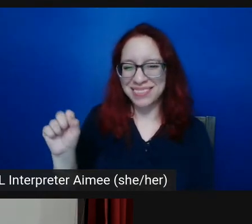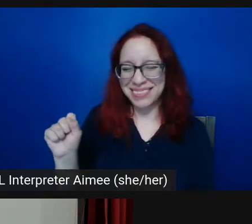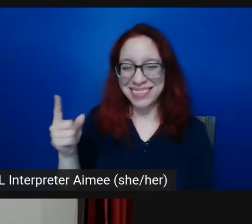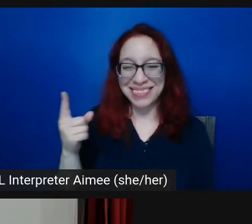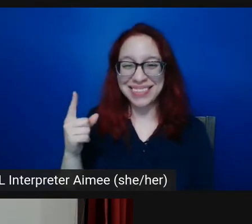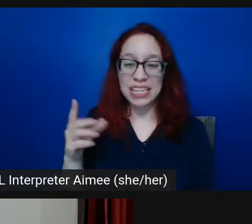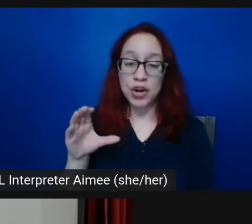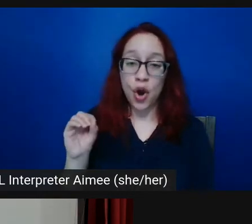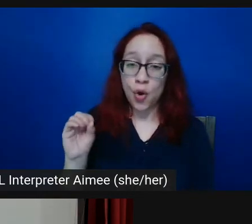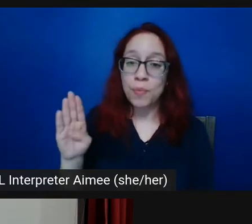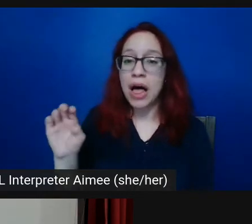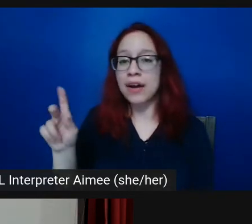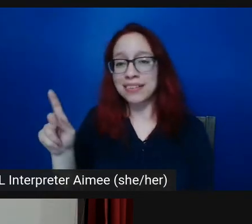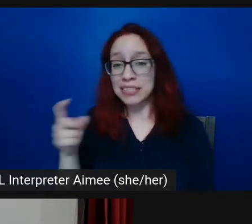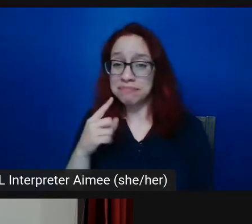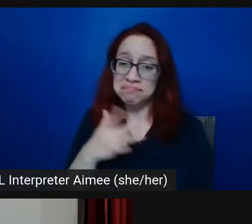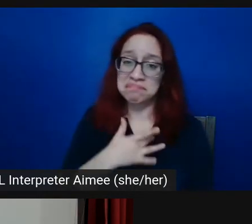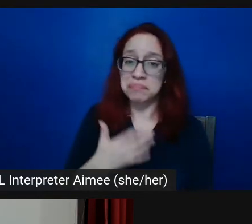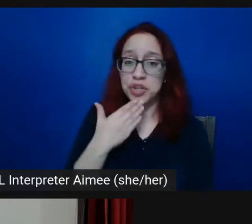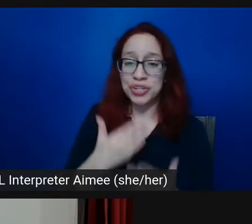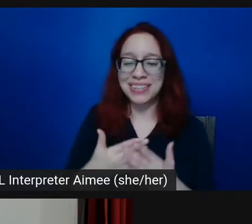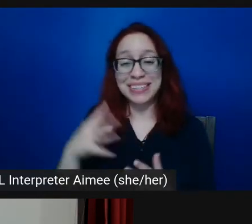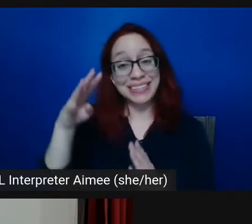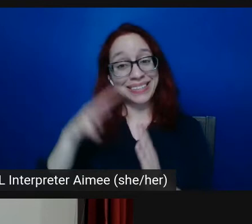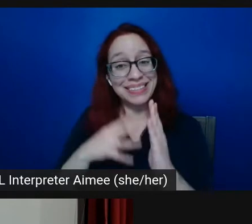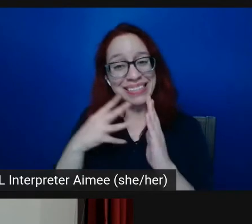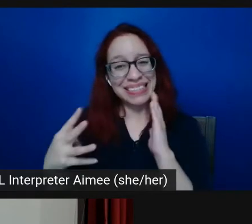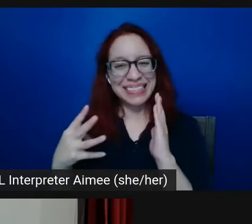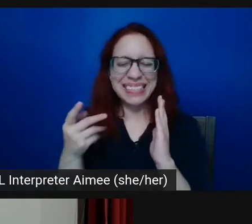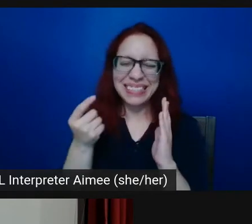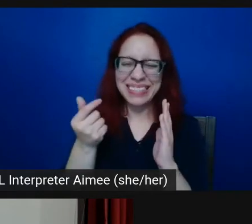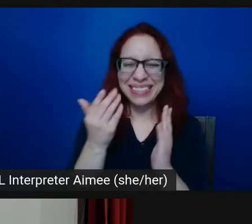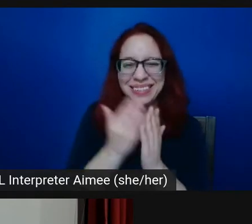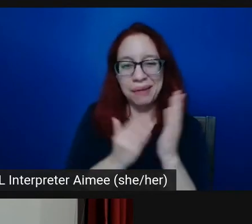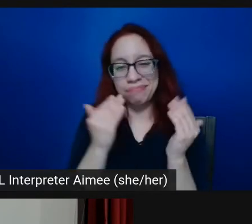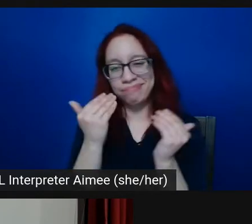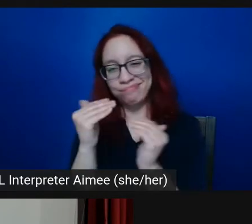I mentioned with the tables one, there's some limitations there as to what you can do.